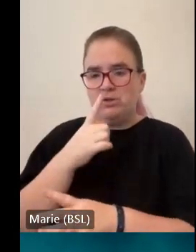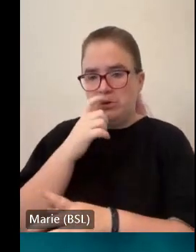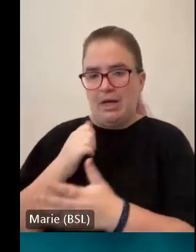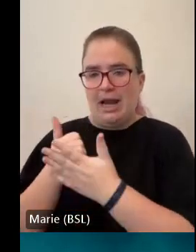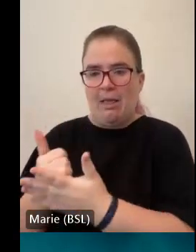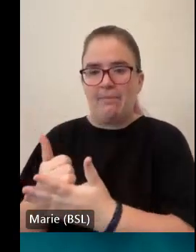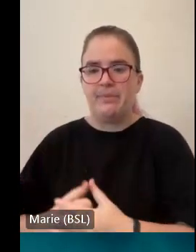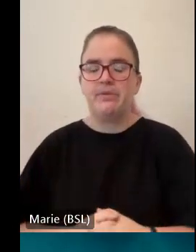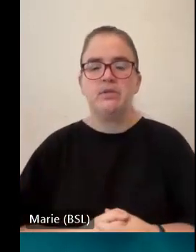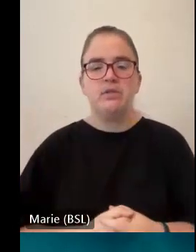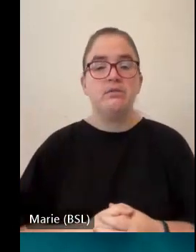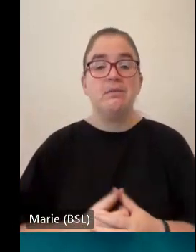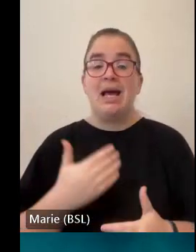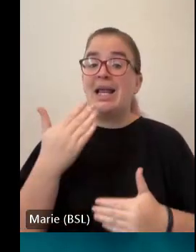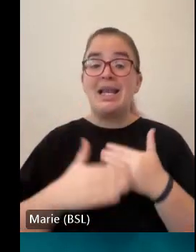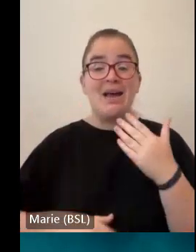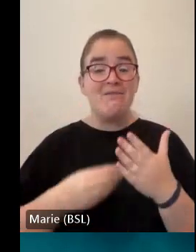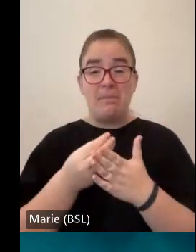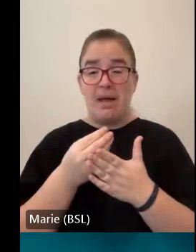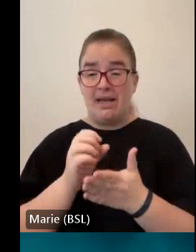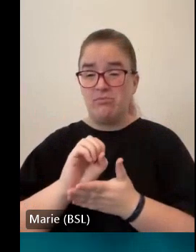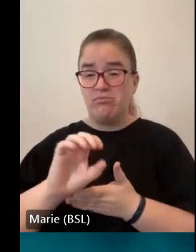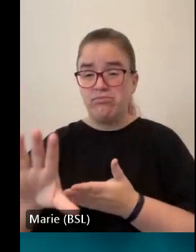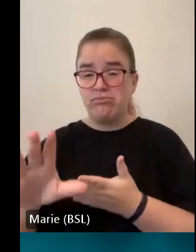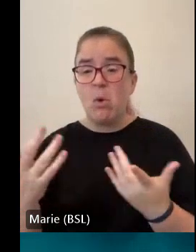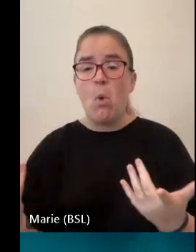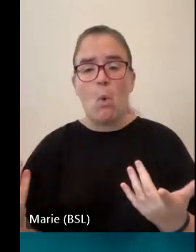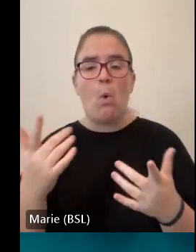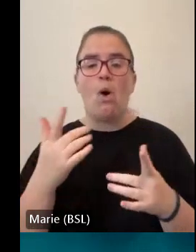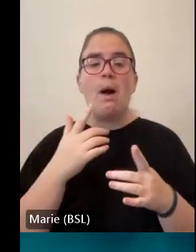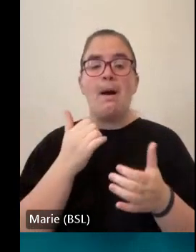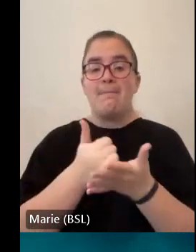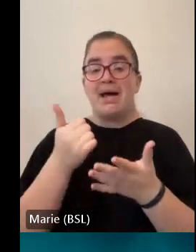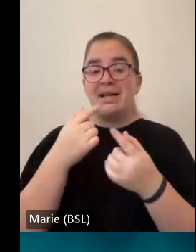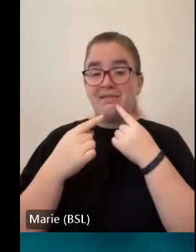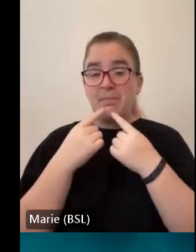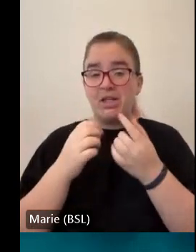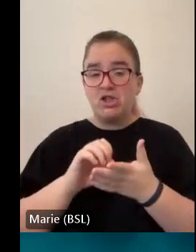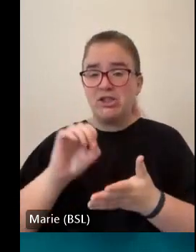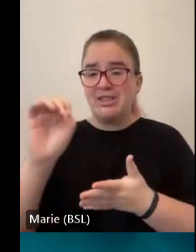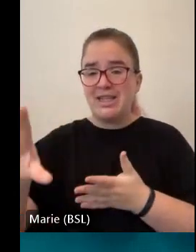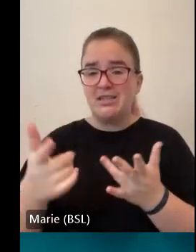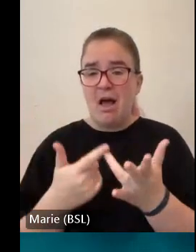It sounds obvious, but never send money or show you bank details with someone that you don't really know and you've just met online.